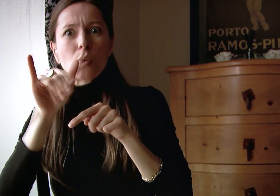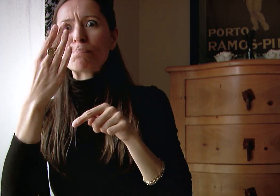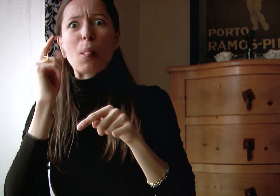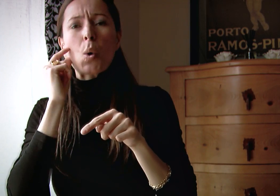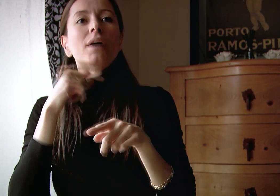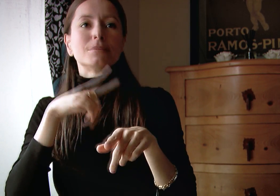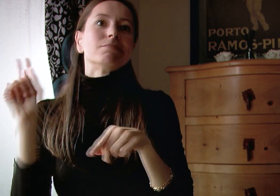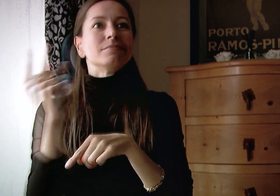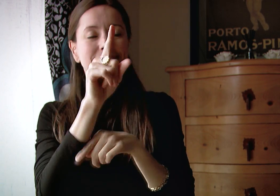"Oh it's blue!" - and make sure to fix the blue scruff whenever it appears.